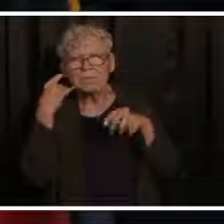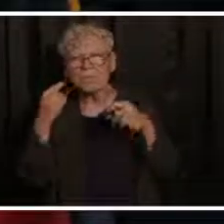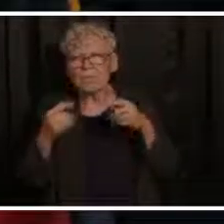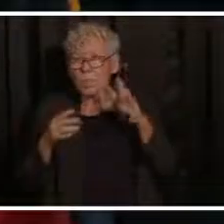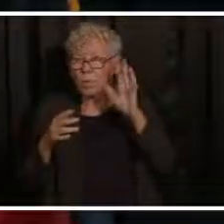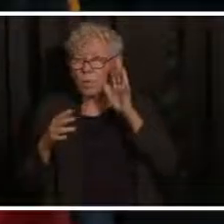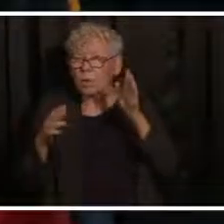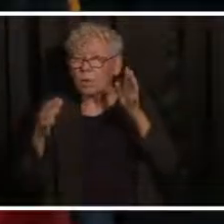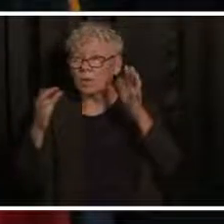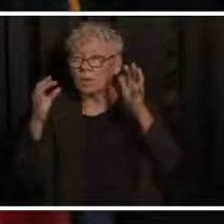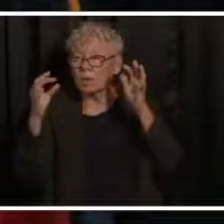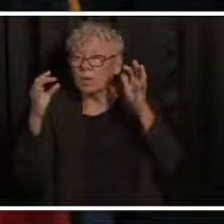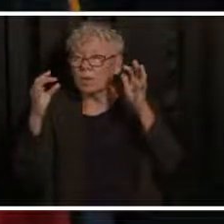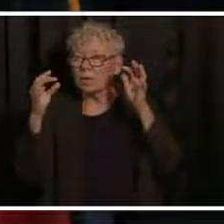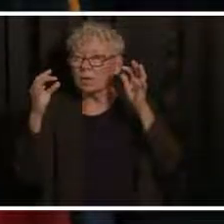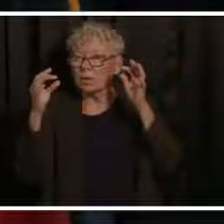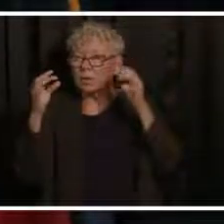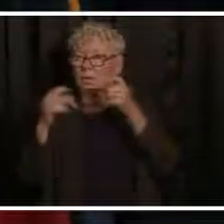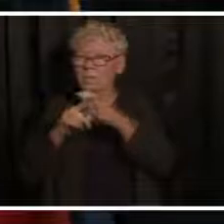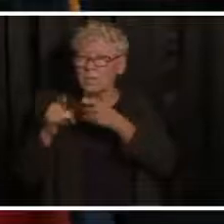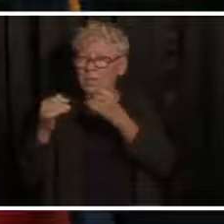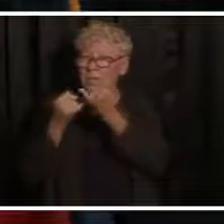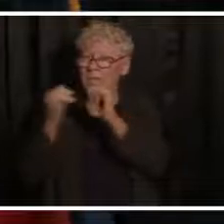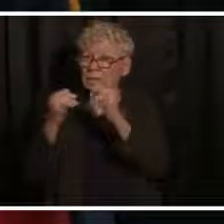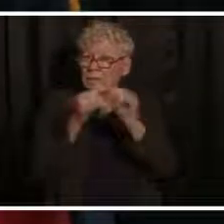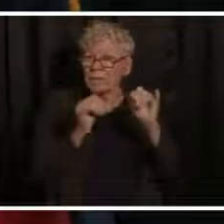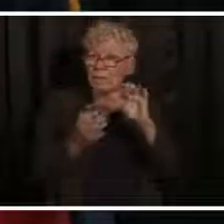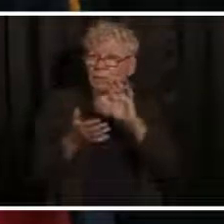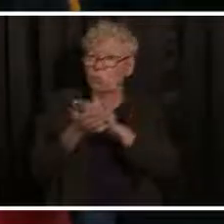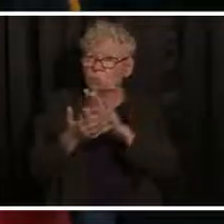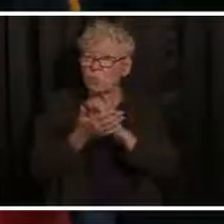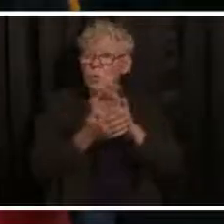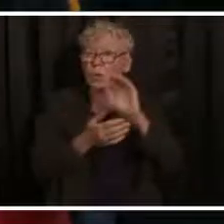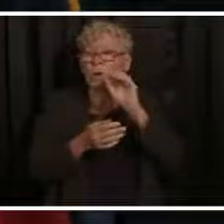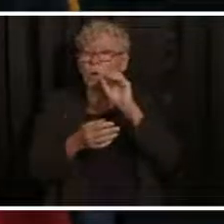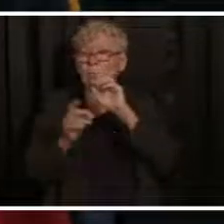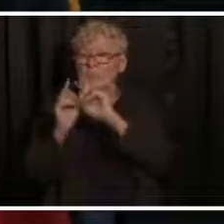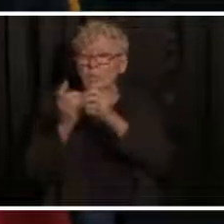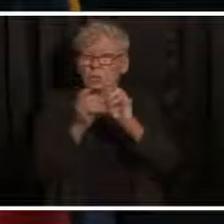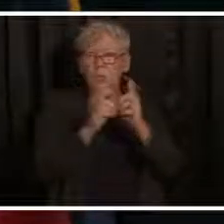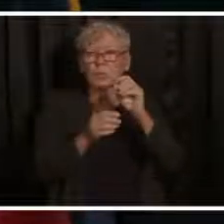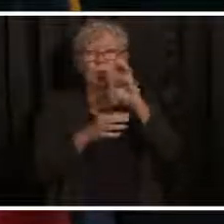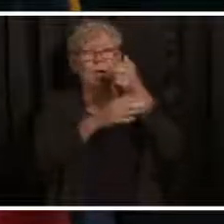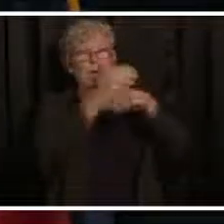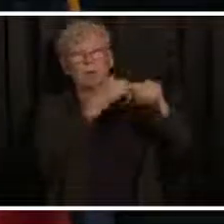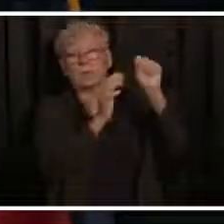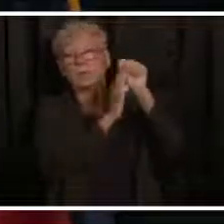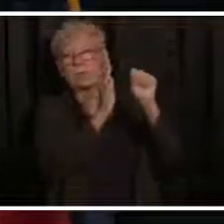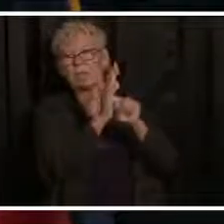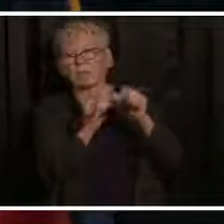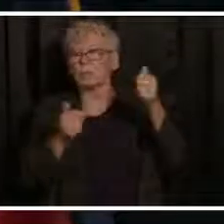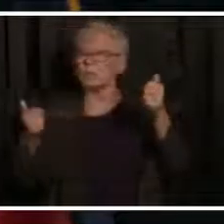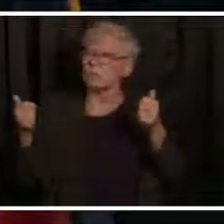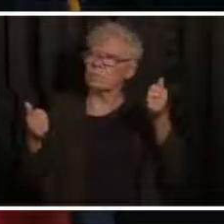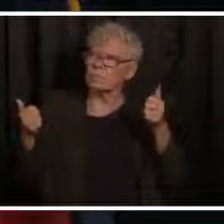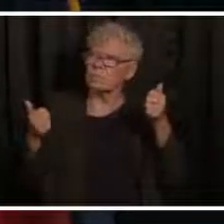if that should be a state mandate of what to do in the future. Yeah, so the state uh yesterday uh CDPHE issued